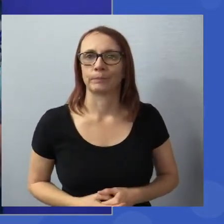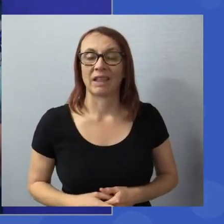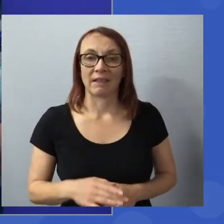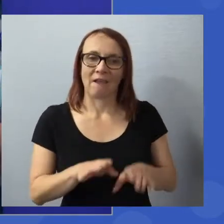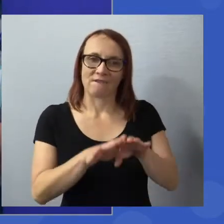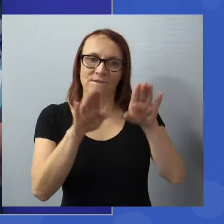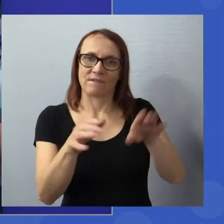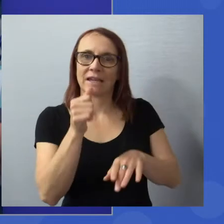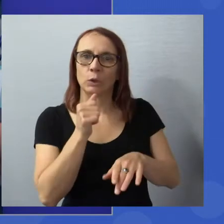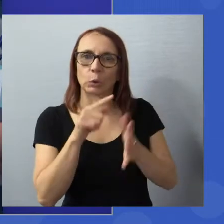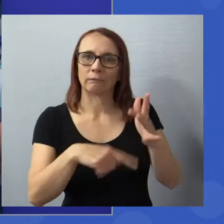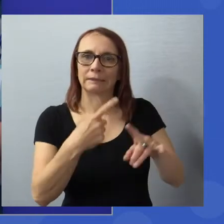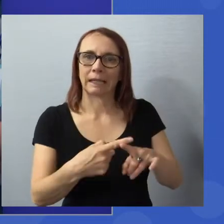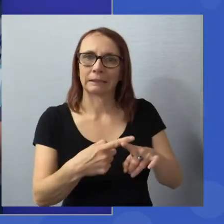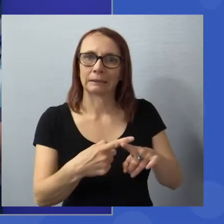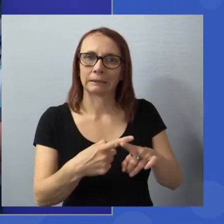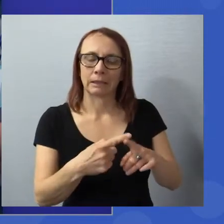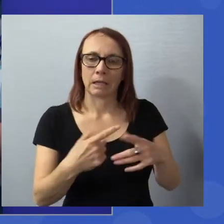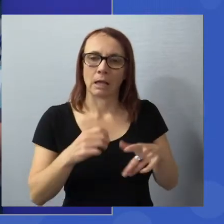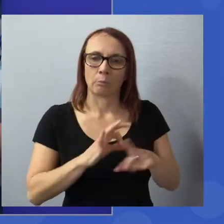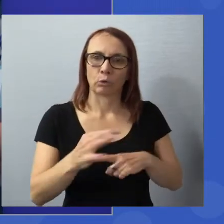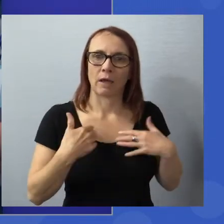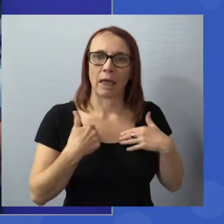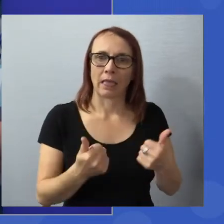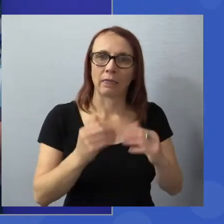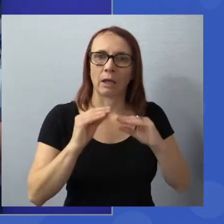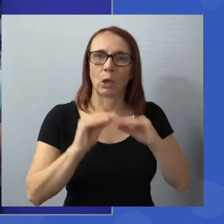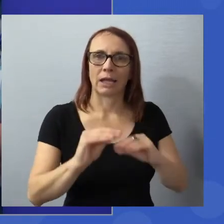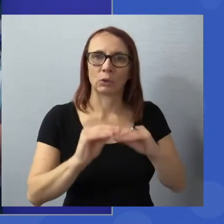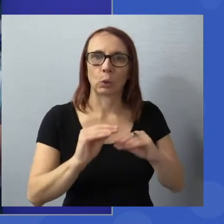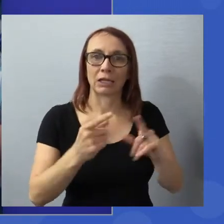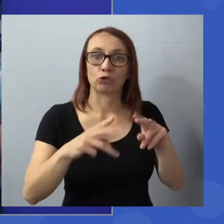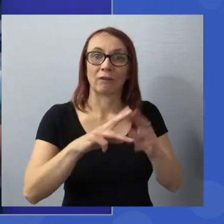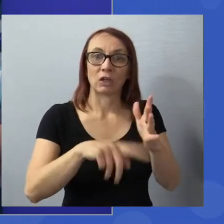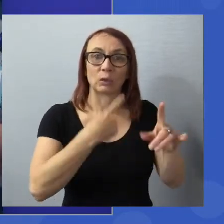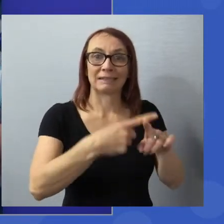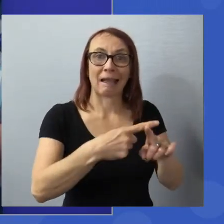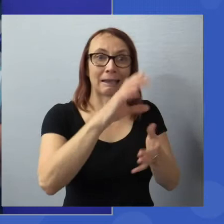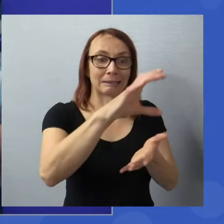improve the health the education if we spend and invest in these areas we